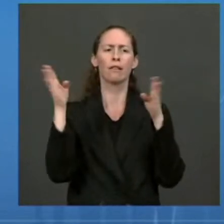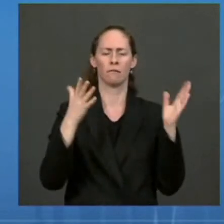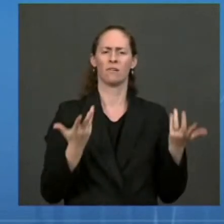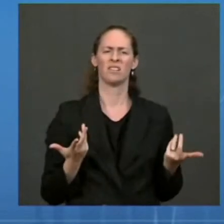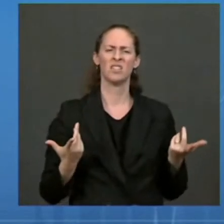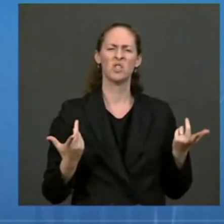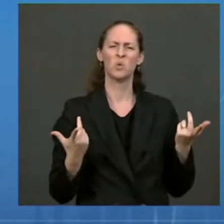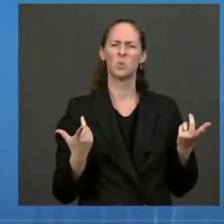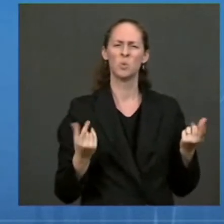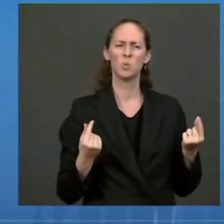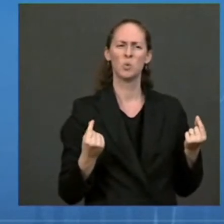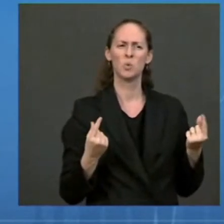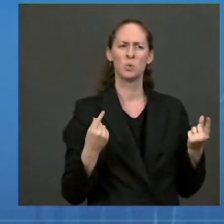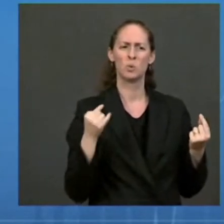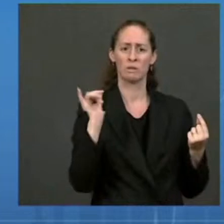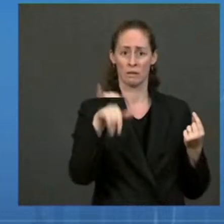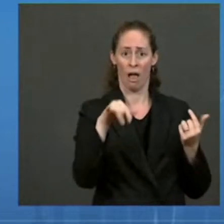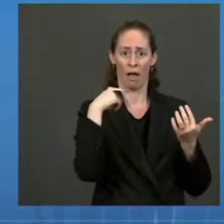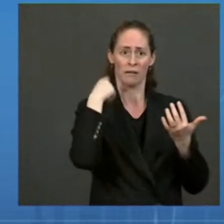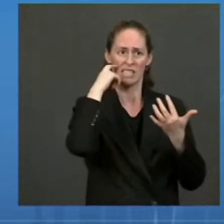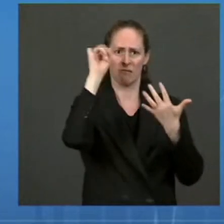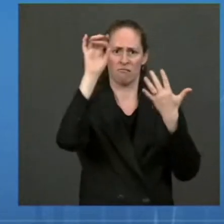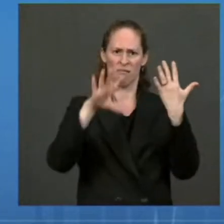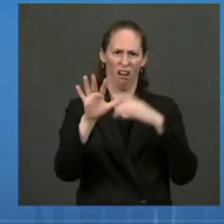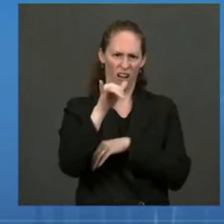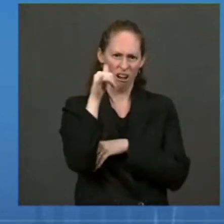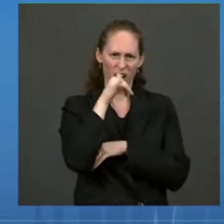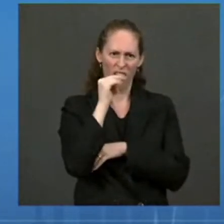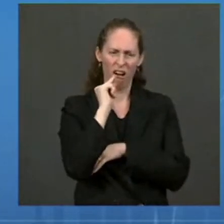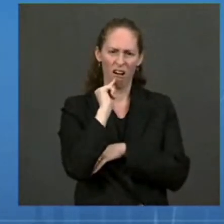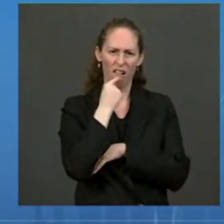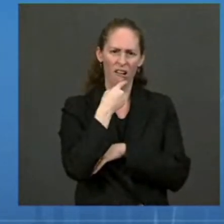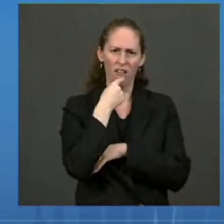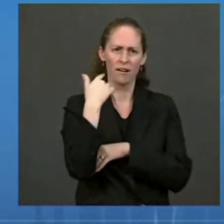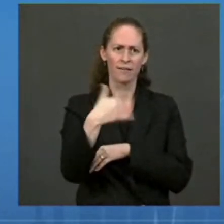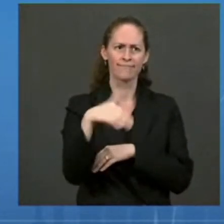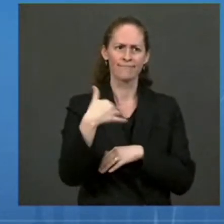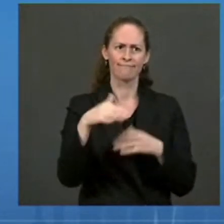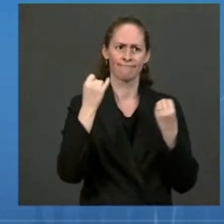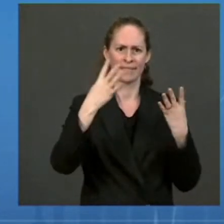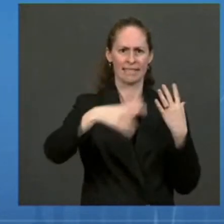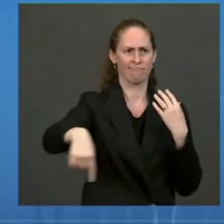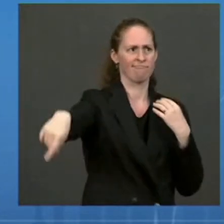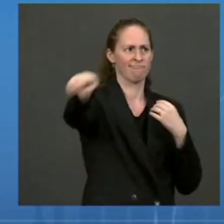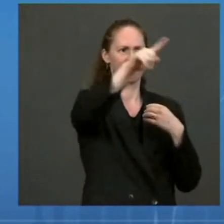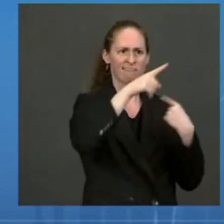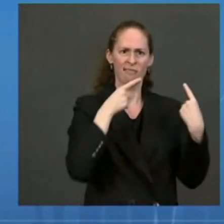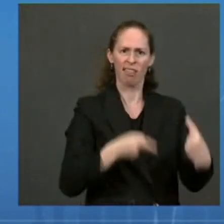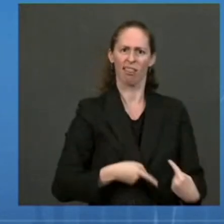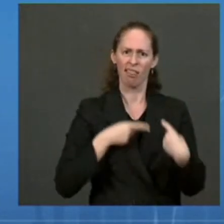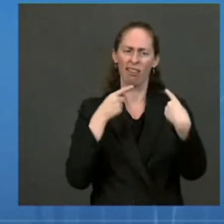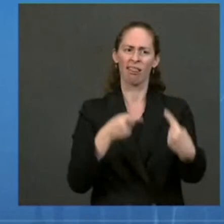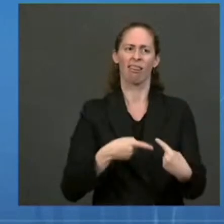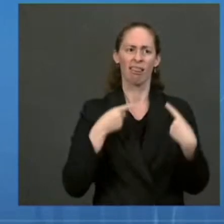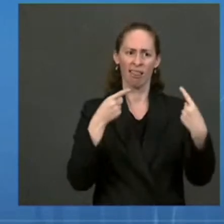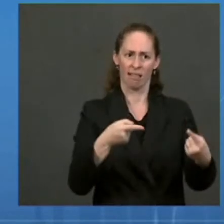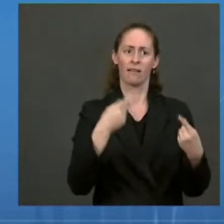AS BIN FOG. WHAT ARE WE DOING ABOUT THIS QUITE SERIOUS SITUATION THAT WE